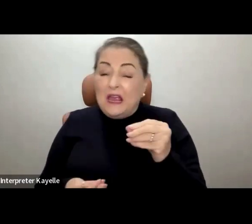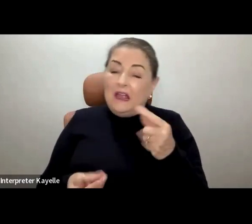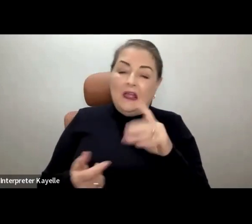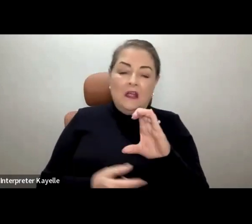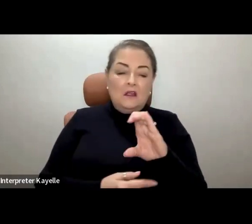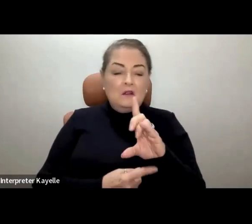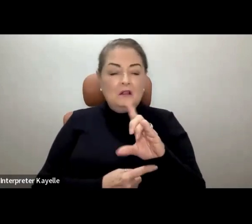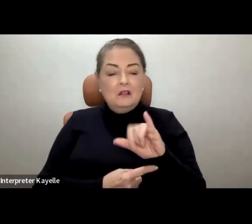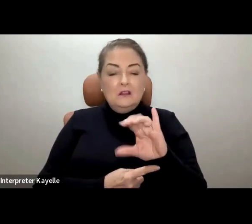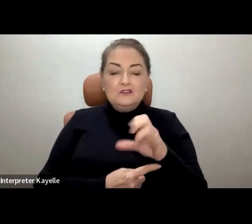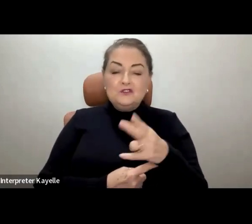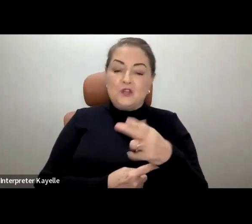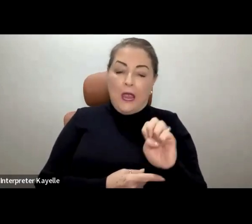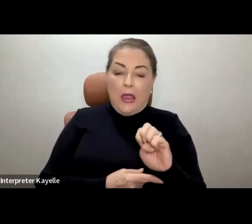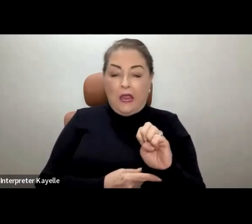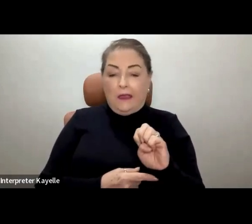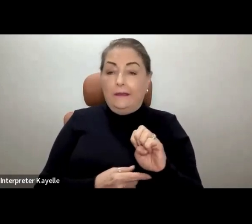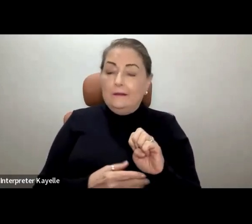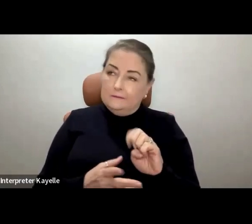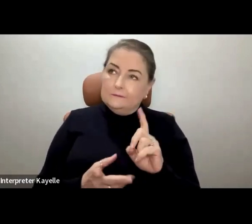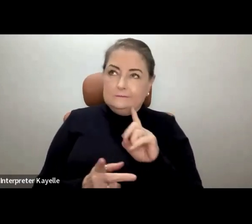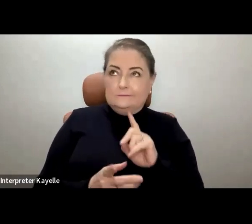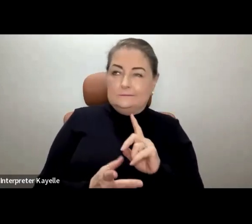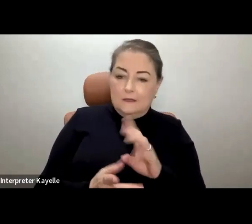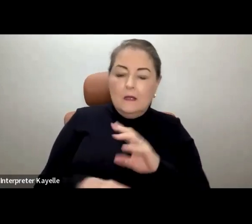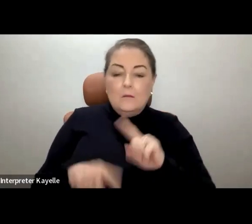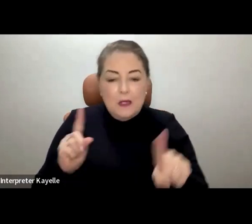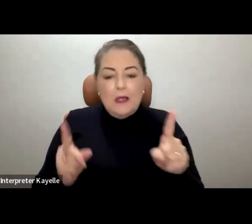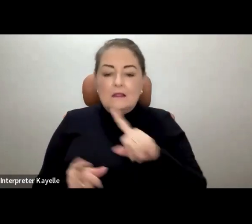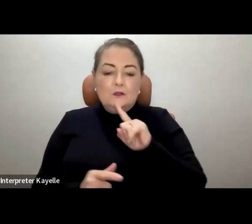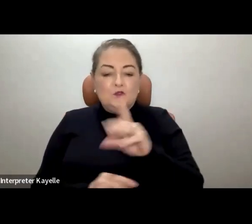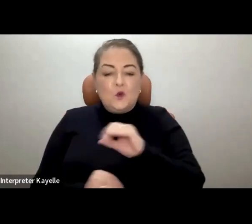but there'll be no humanity there, there'll be no truth